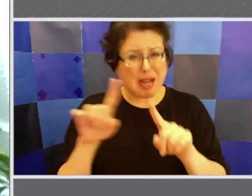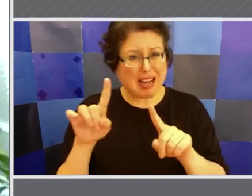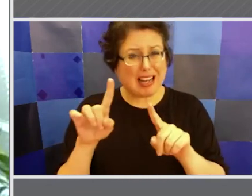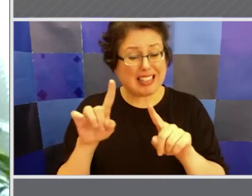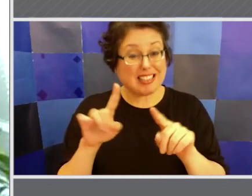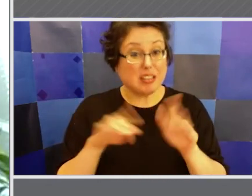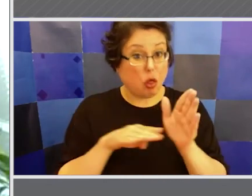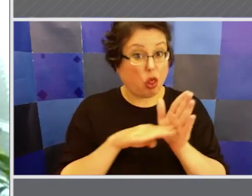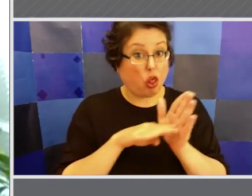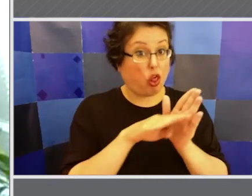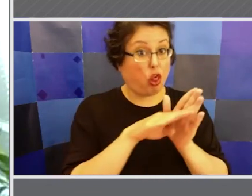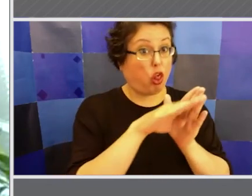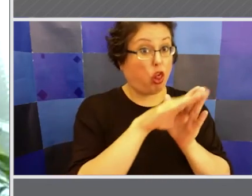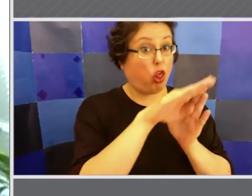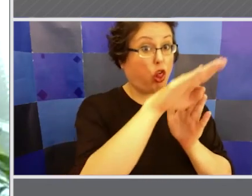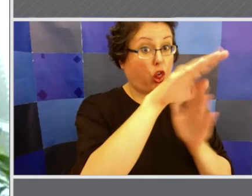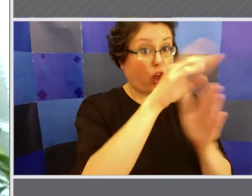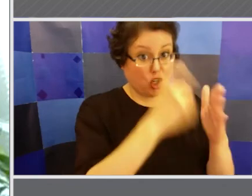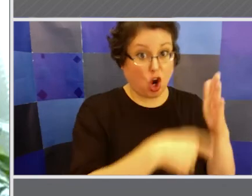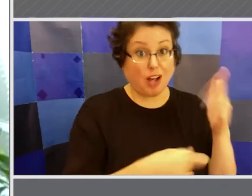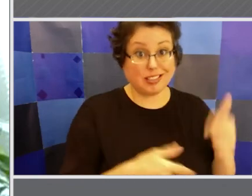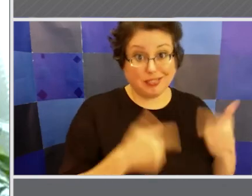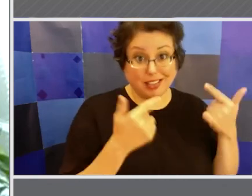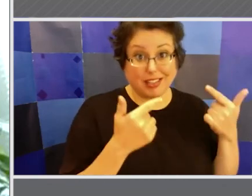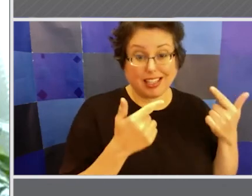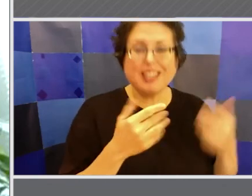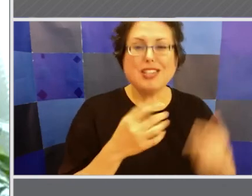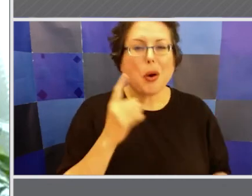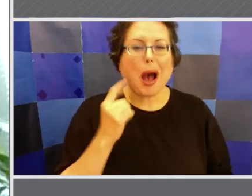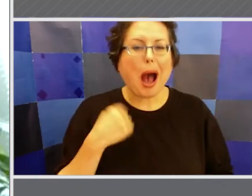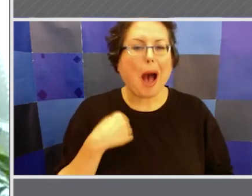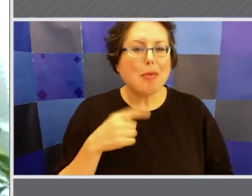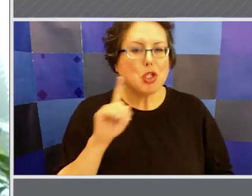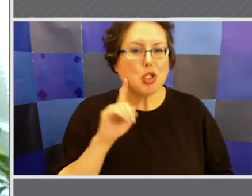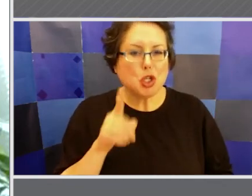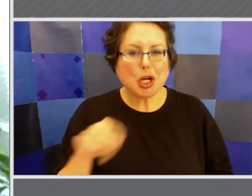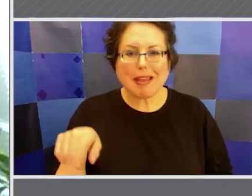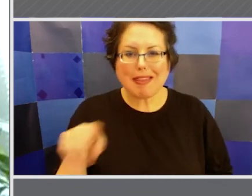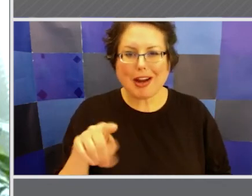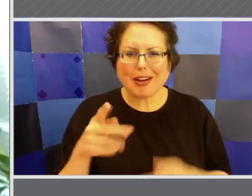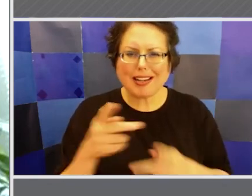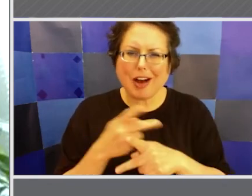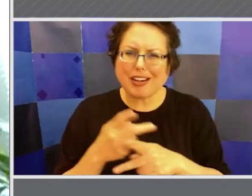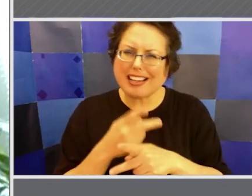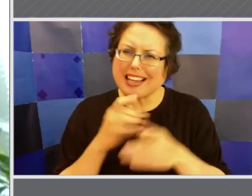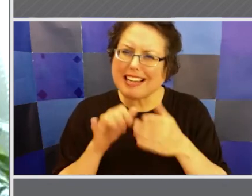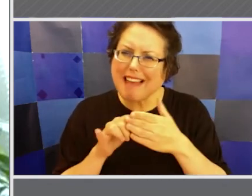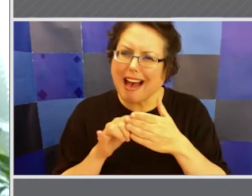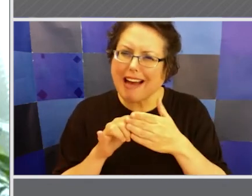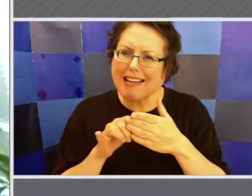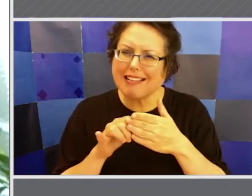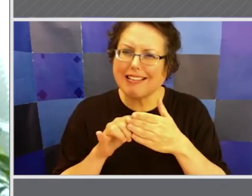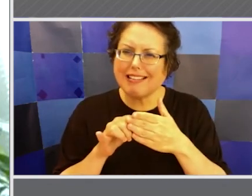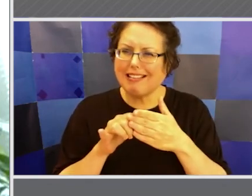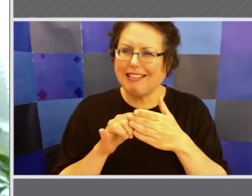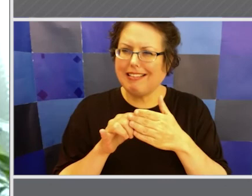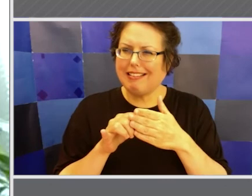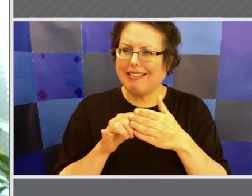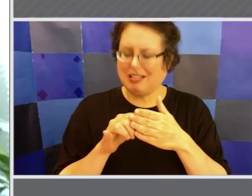I'm sure they're calculating the, I guess that would be built into the average median income I think it's just the reported data.